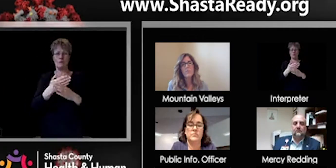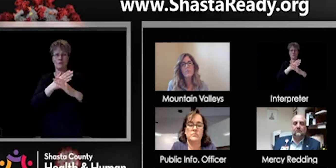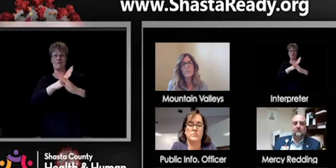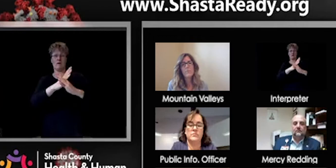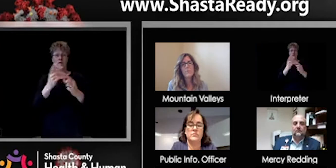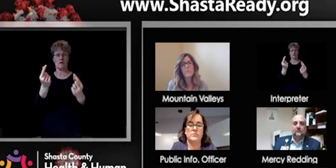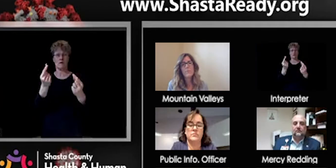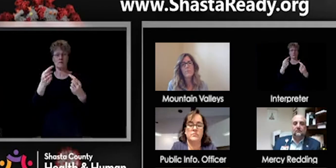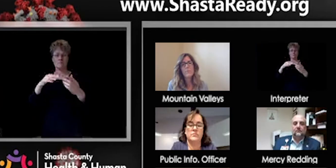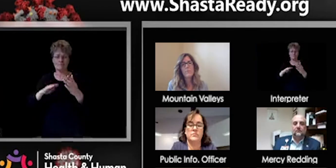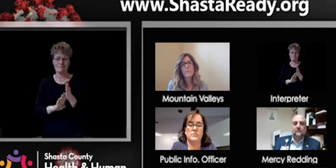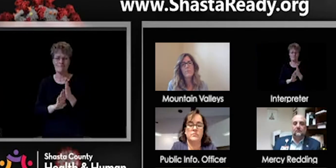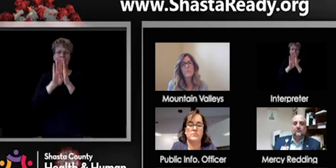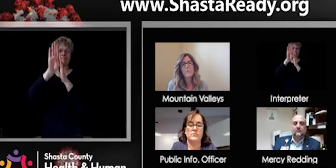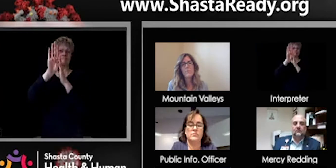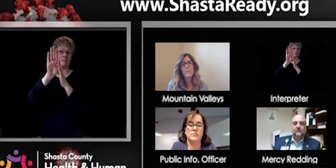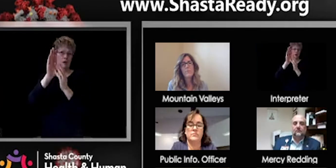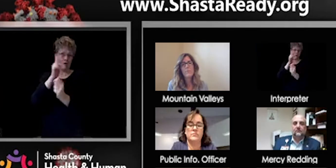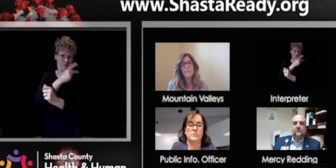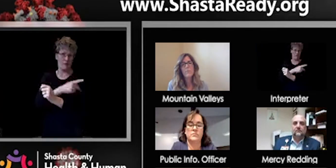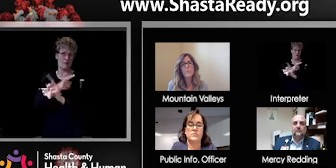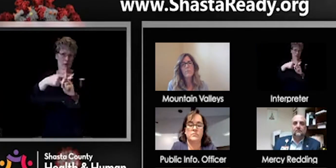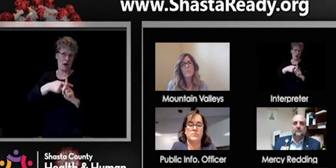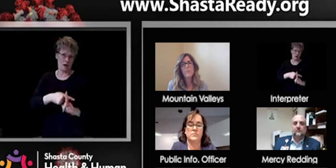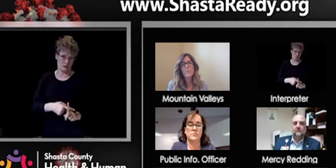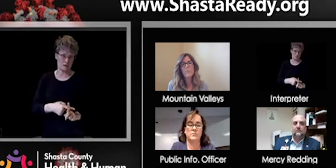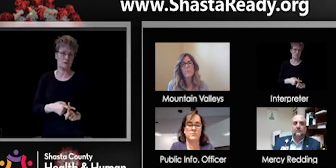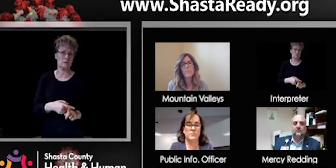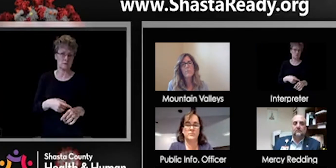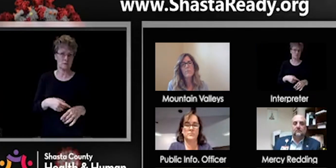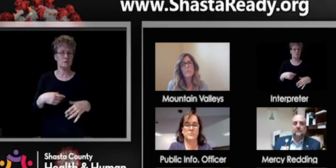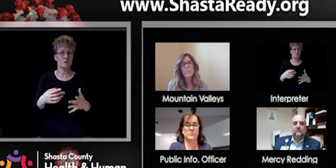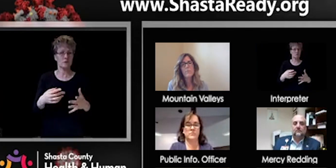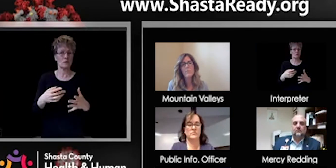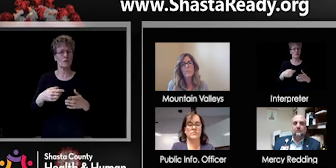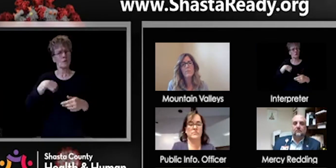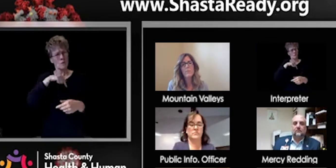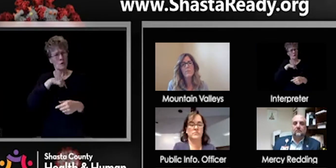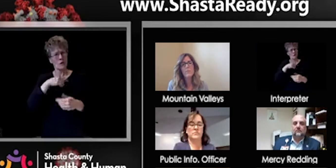relaxing of these measures. I just want to make sure folks are thinking we’re going